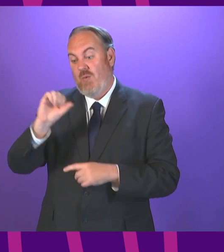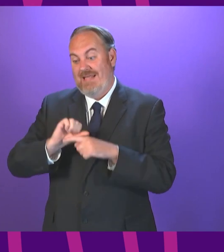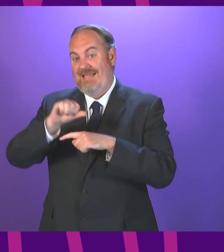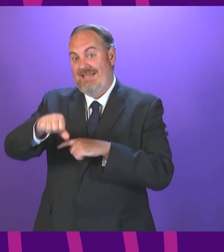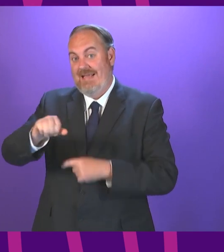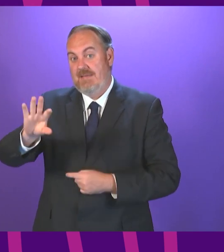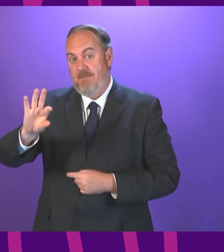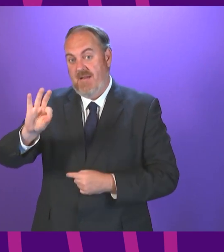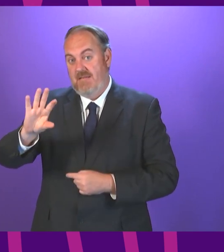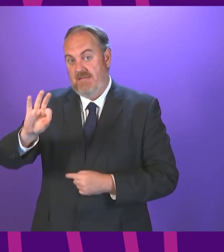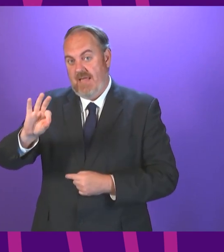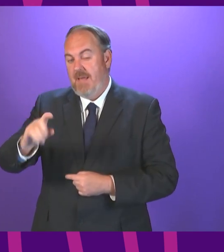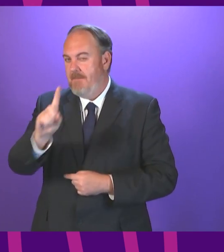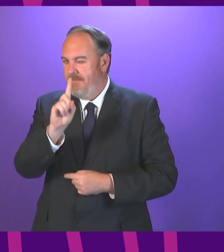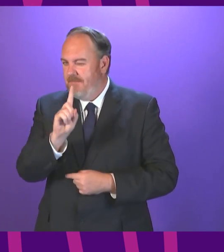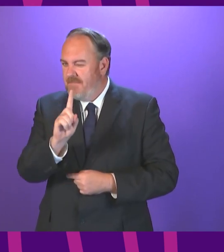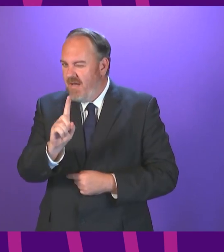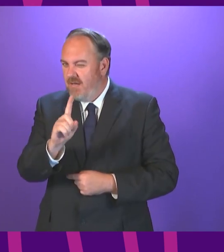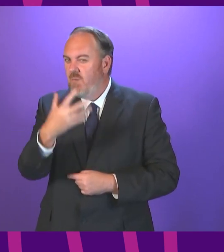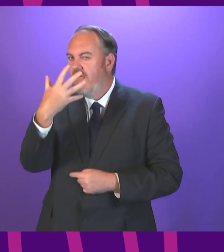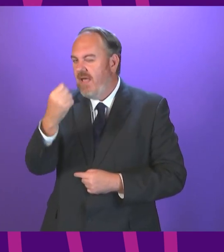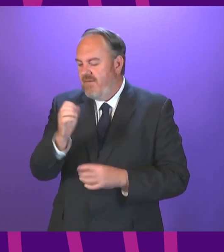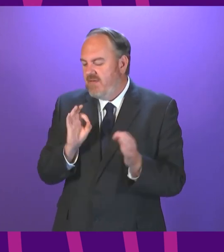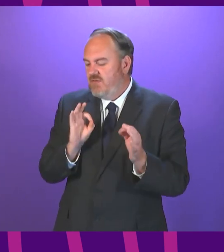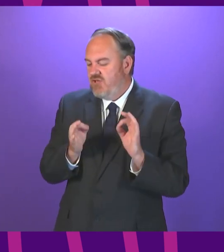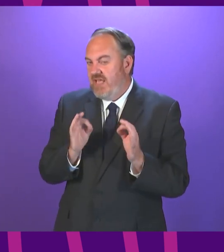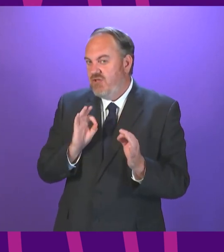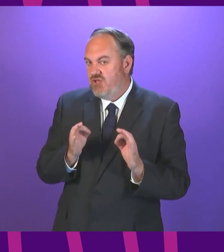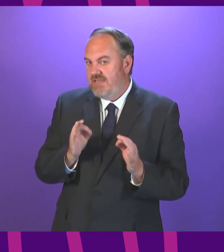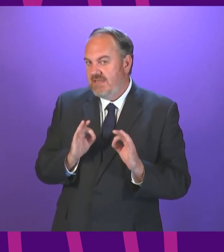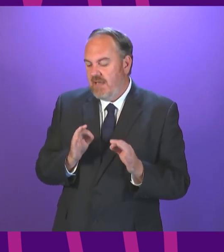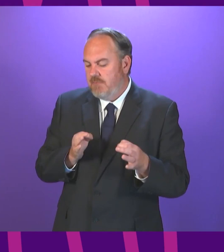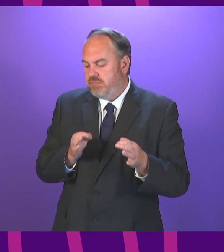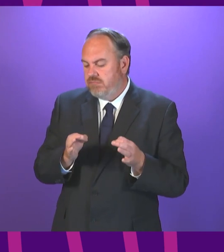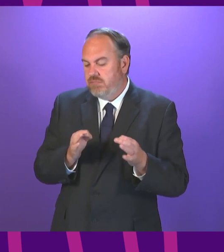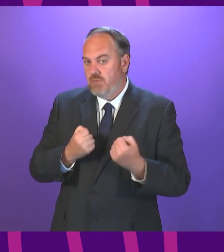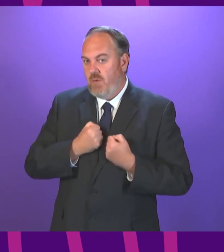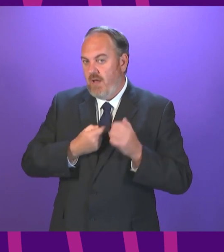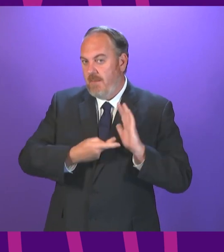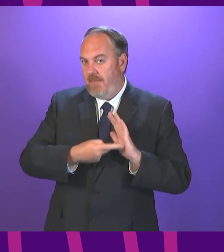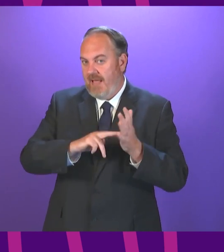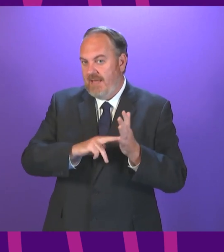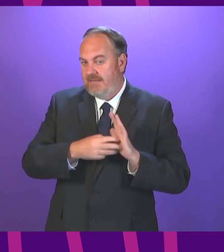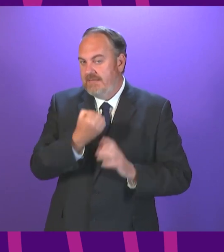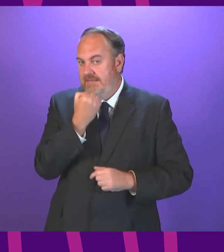certain modifications to our original indicative plans, which is intended to ensure that our